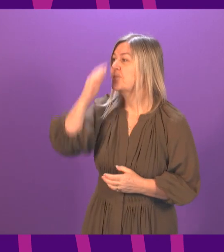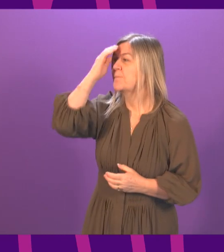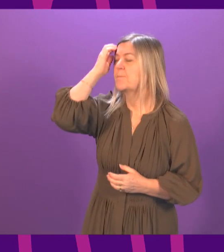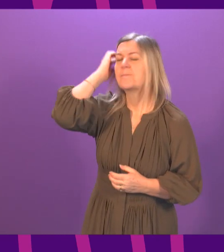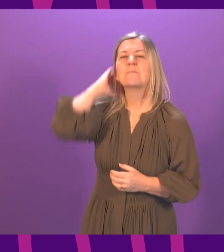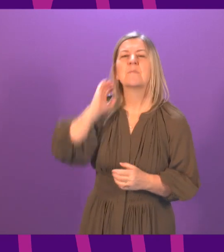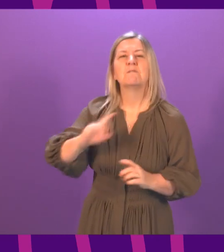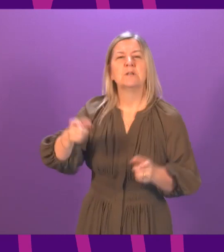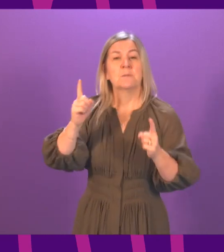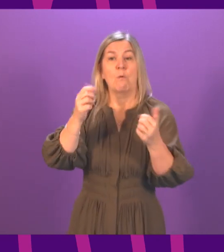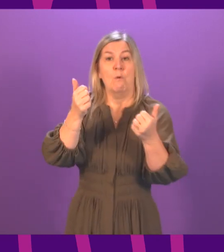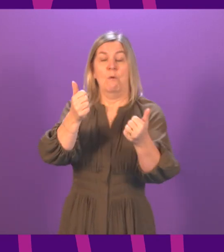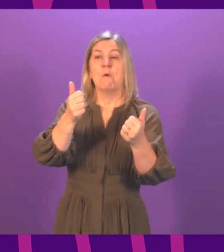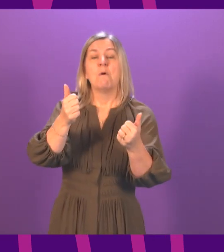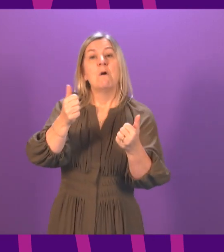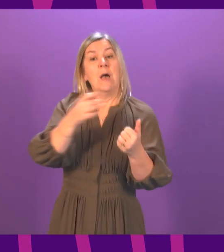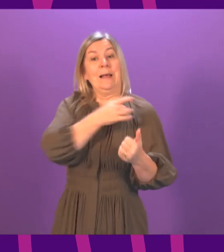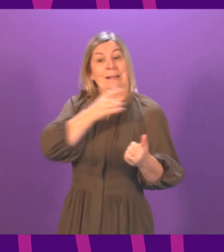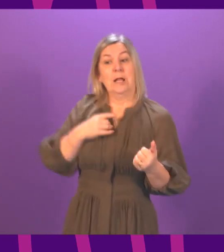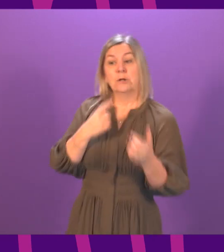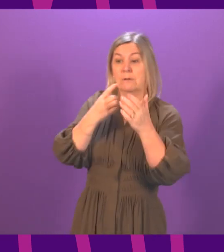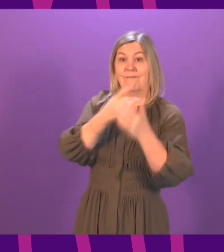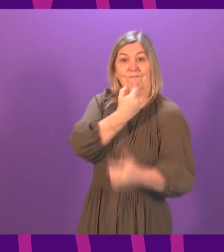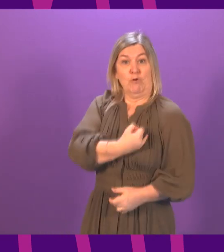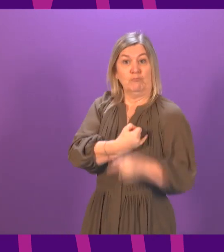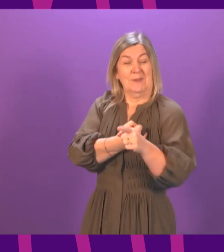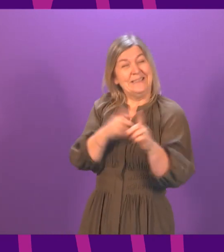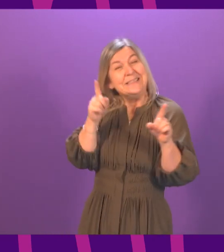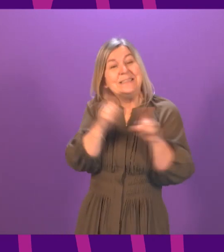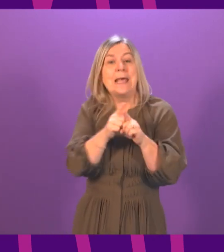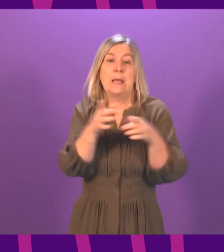in the same category as the over-70s, as the Joint Committee on Vaccination and